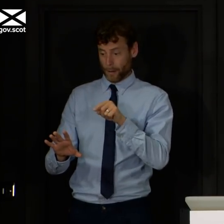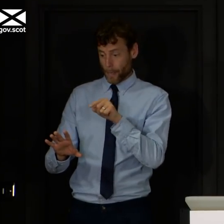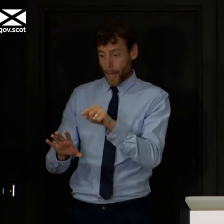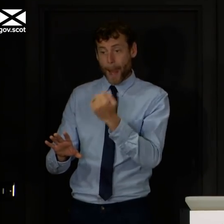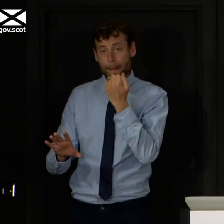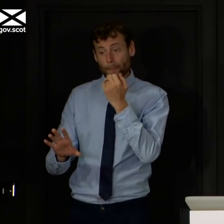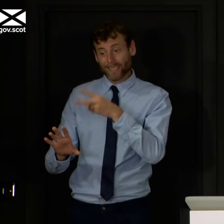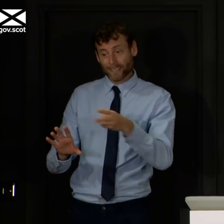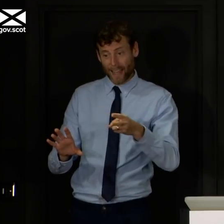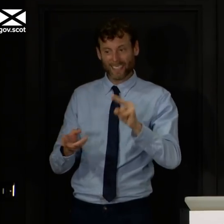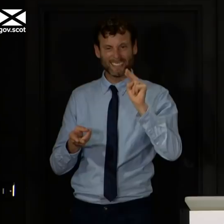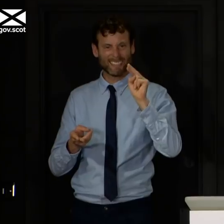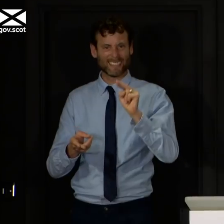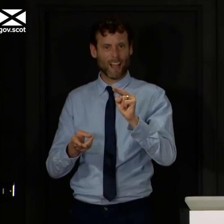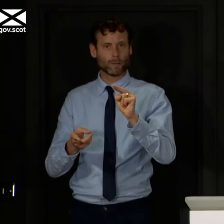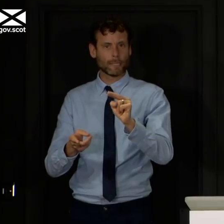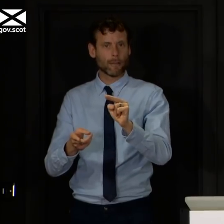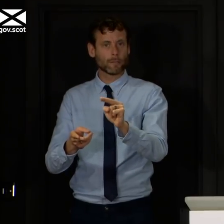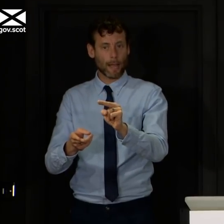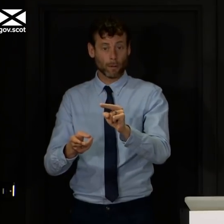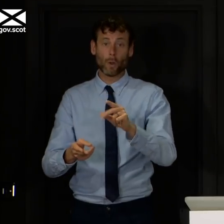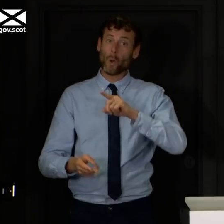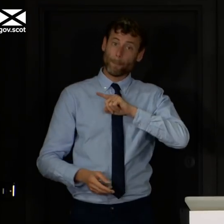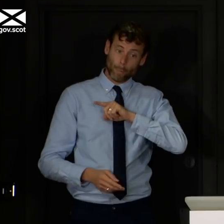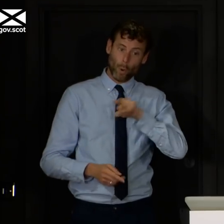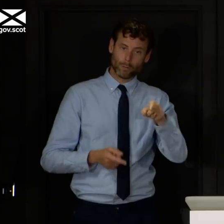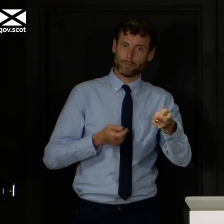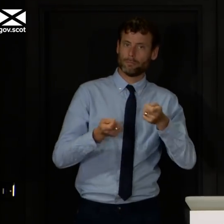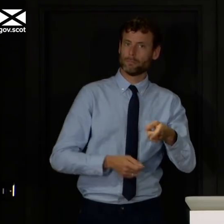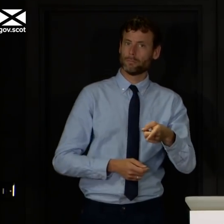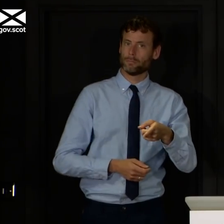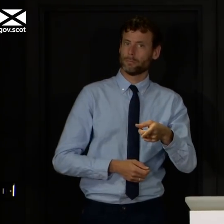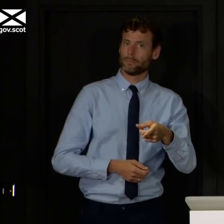are losing their lives. So in care homes, as in the country overall, the collective